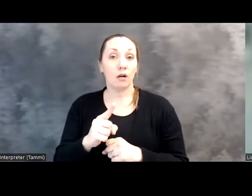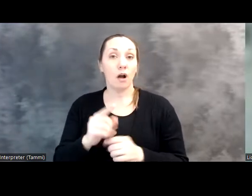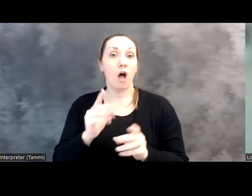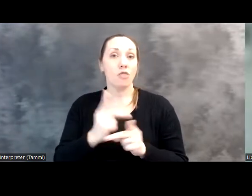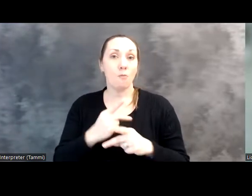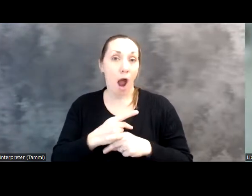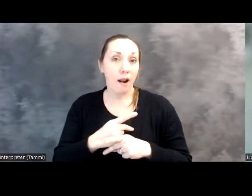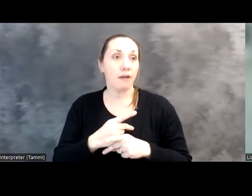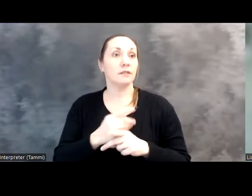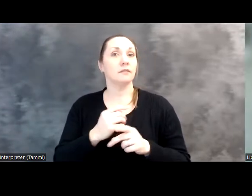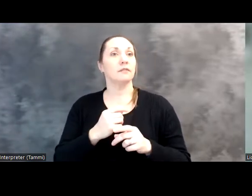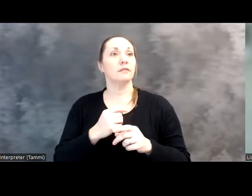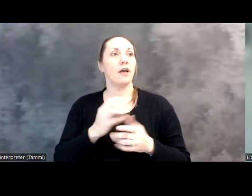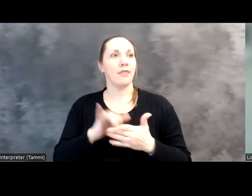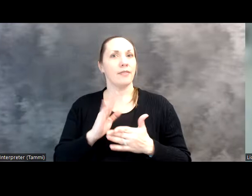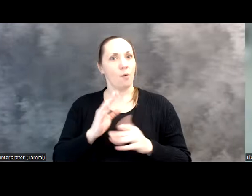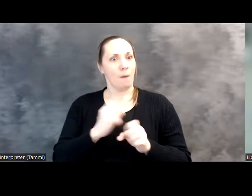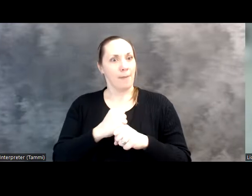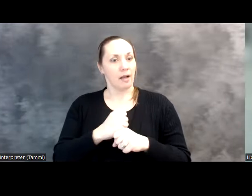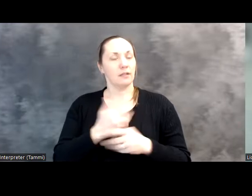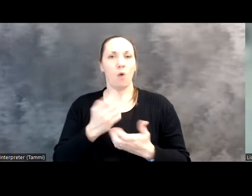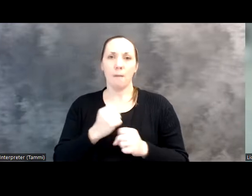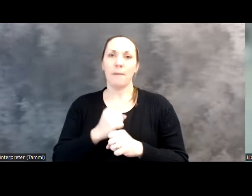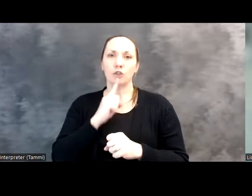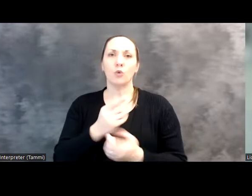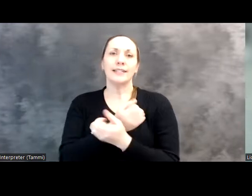point, of course, of a Persons with Disabilities as well, to